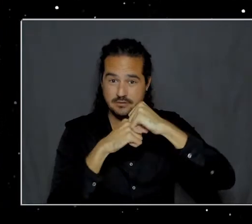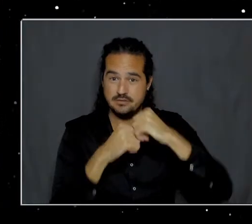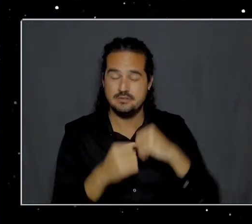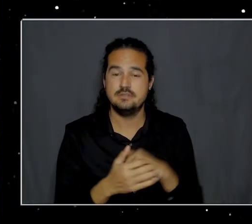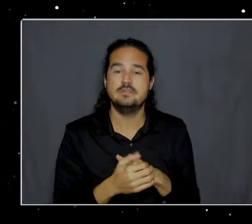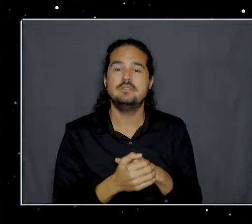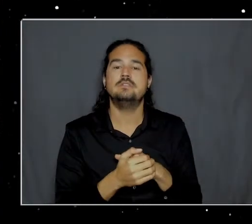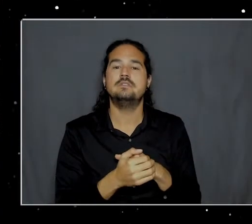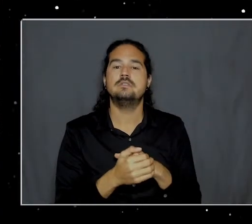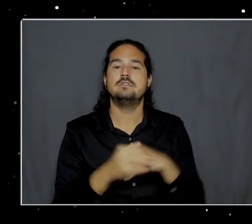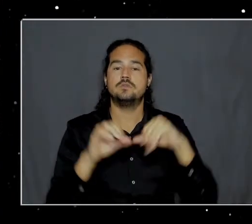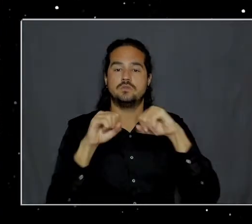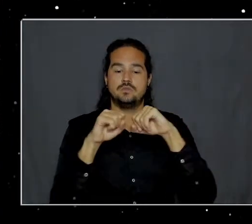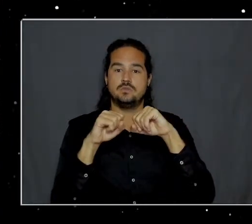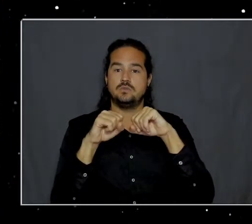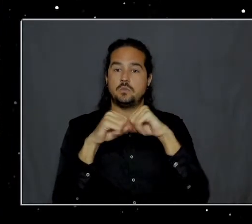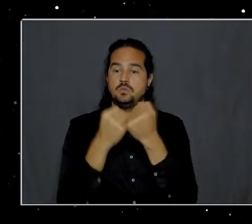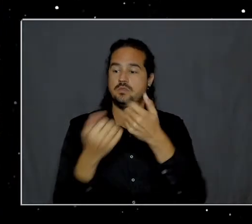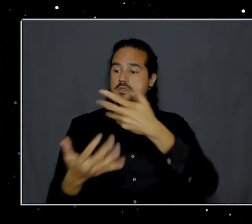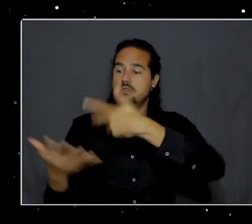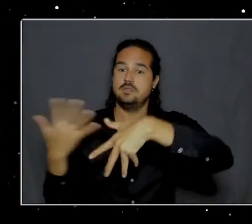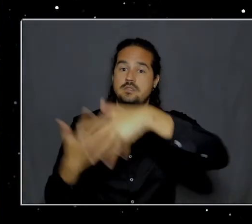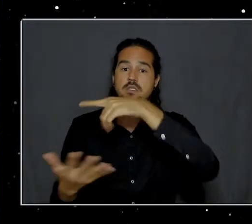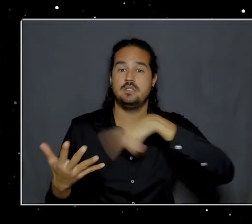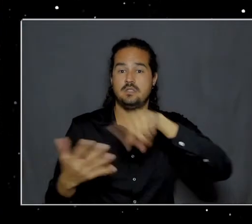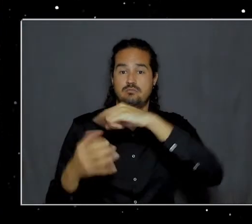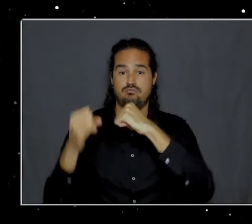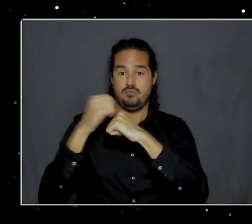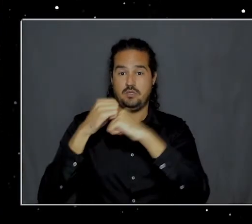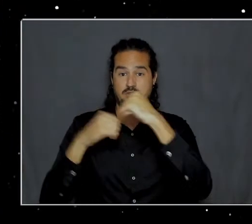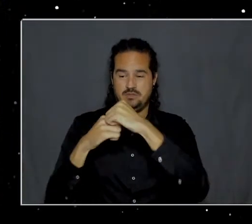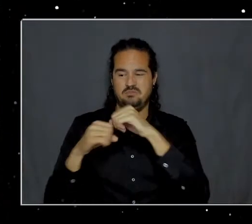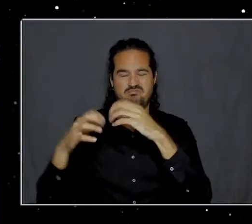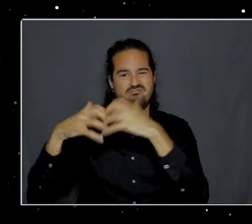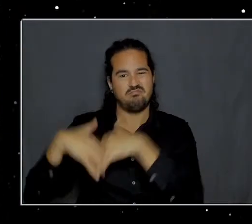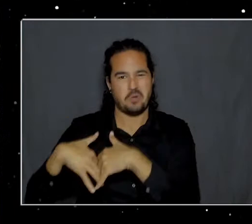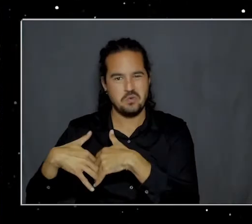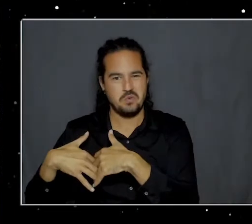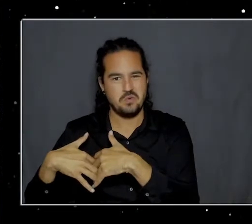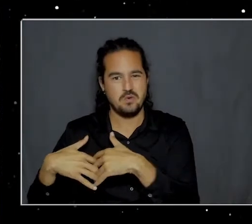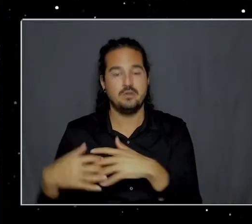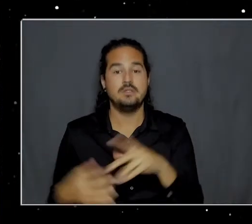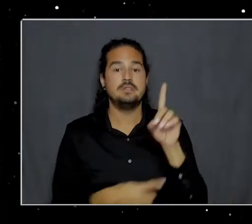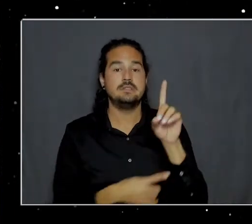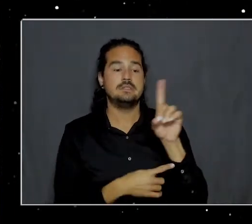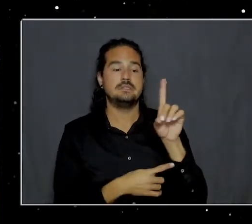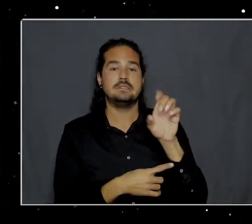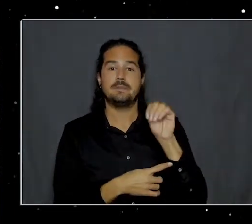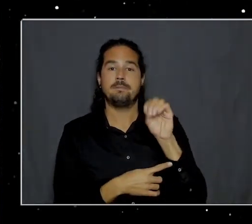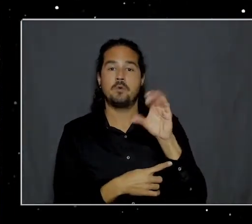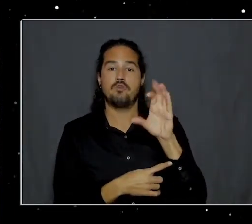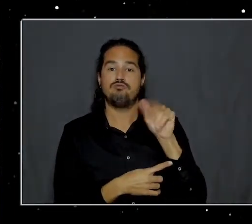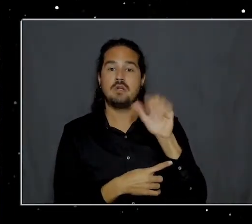SOMETHING'S OUT OF SORT, WHILE WE NEED A NEW INFRASTRUCTURE BILL. BUT THE PHYSICAL INFRASTRUCTURE